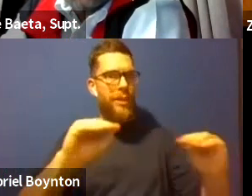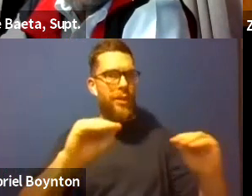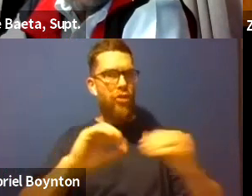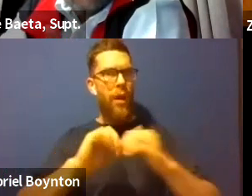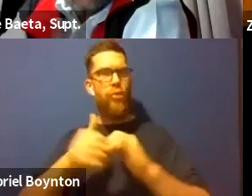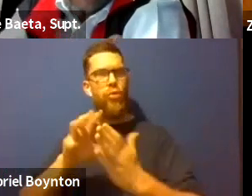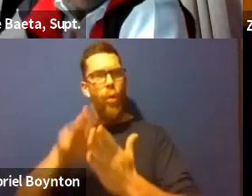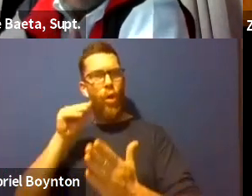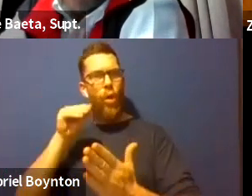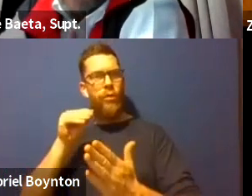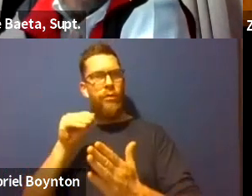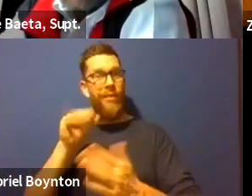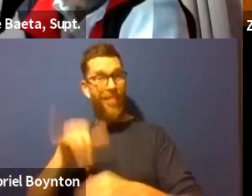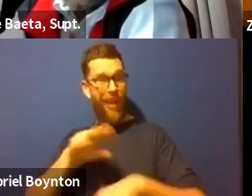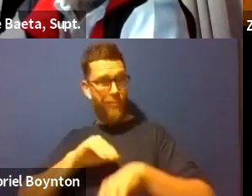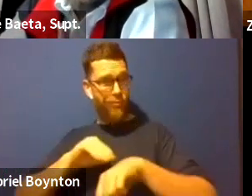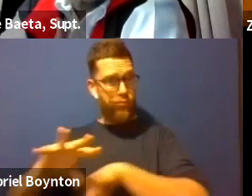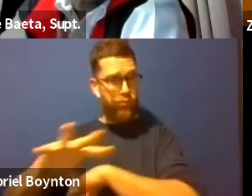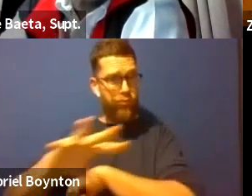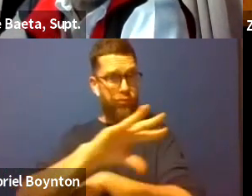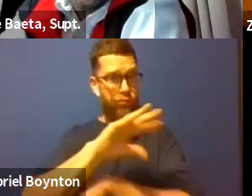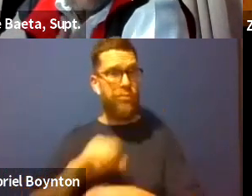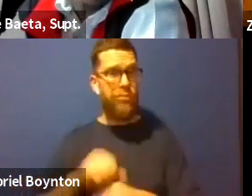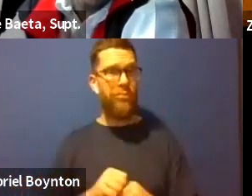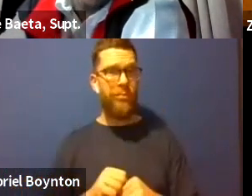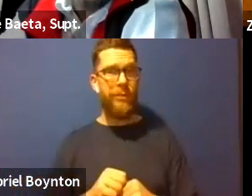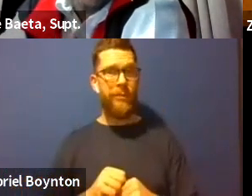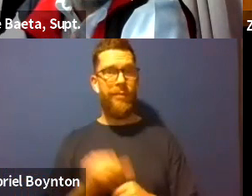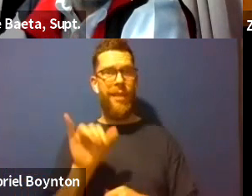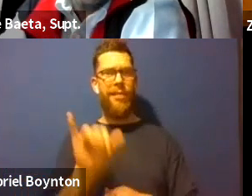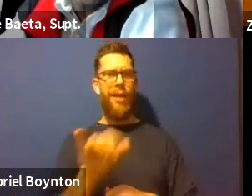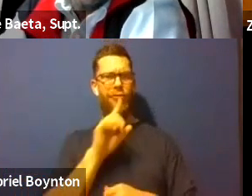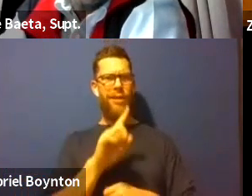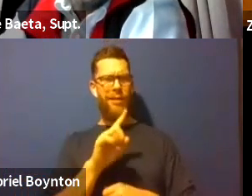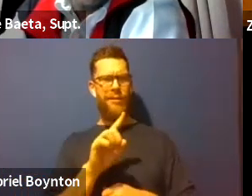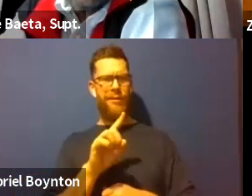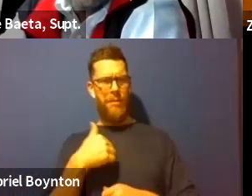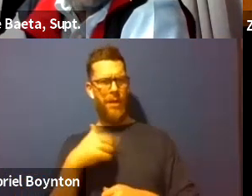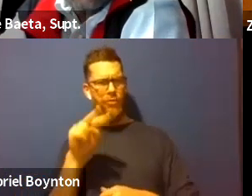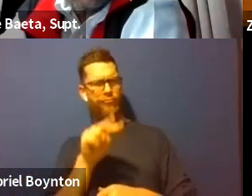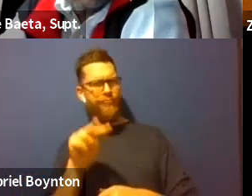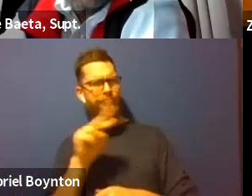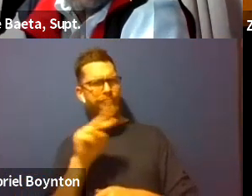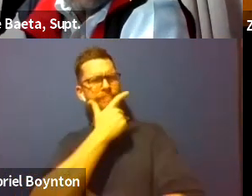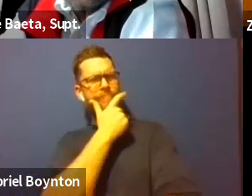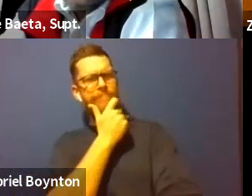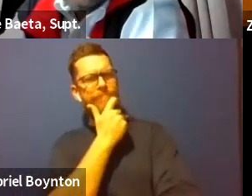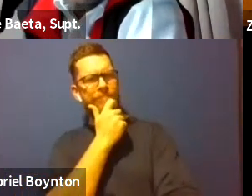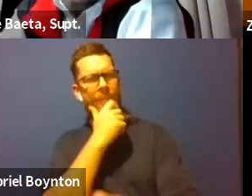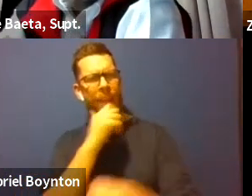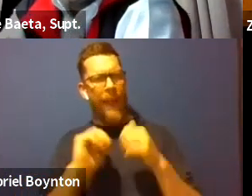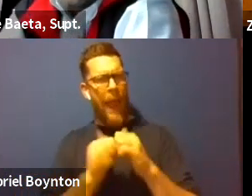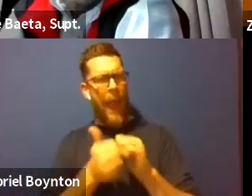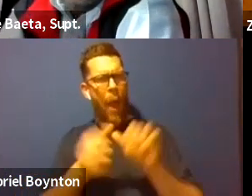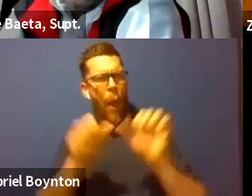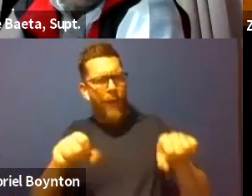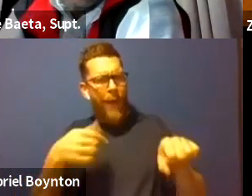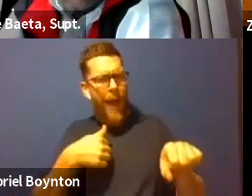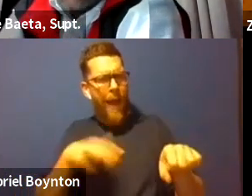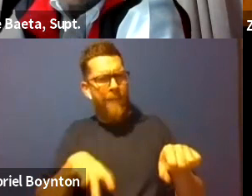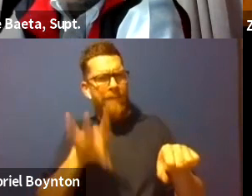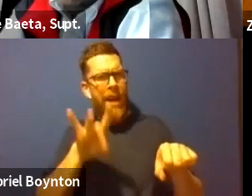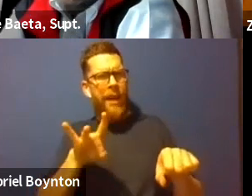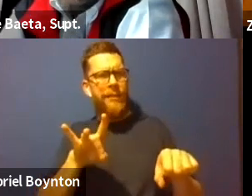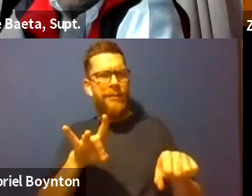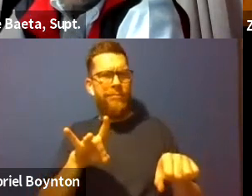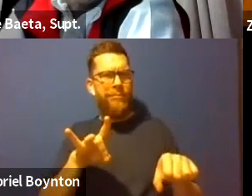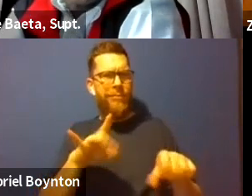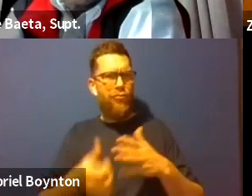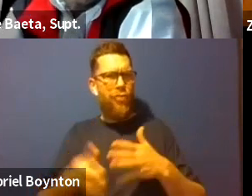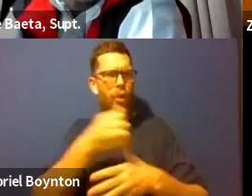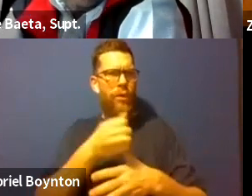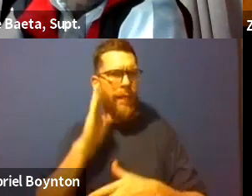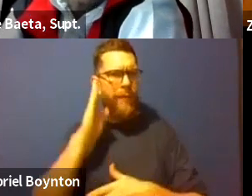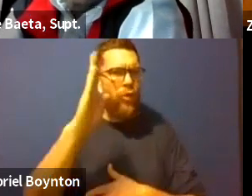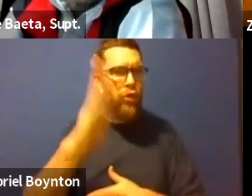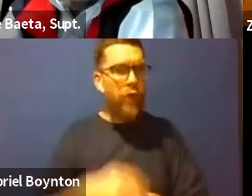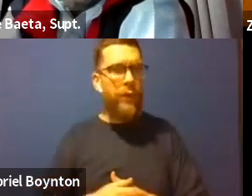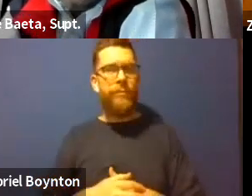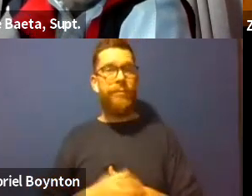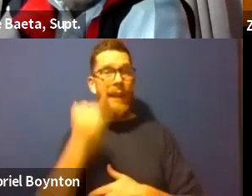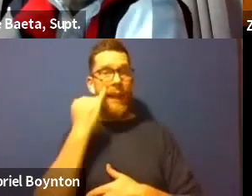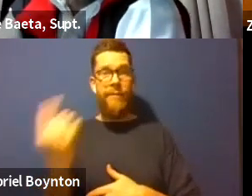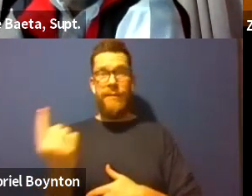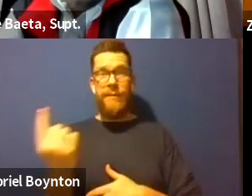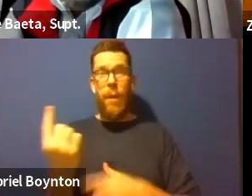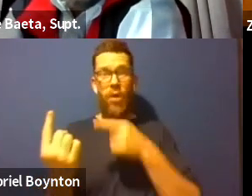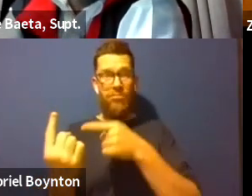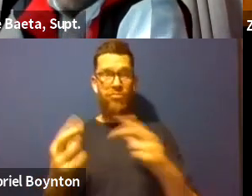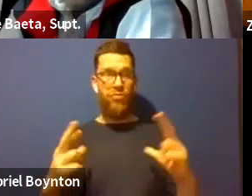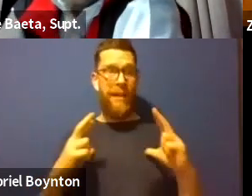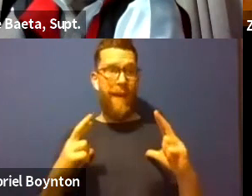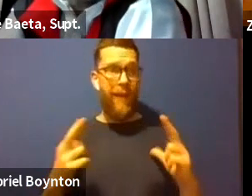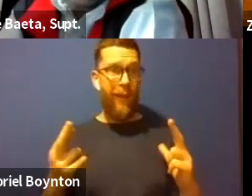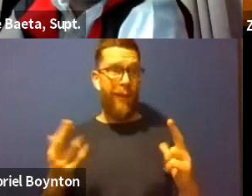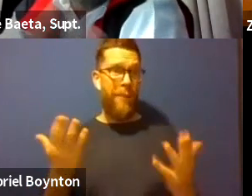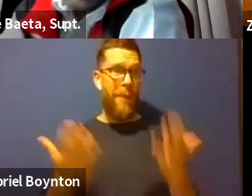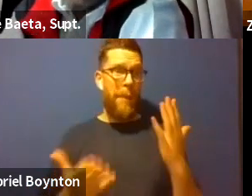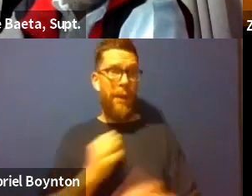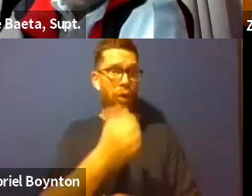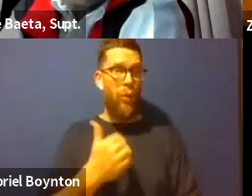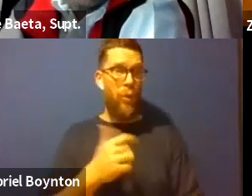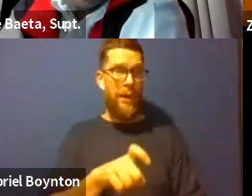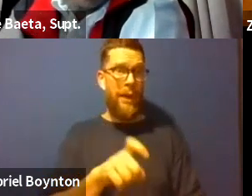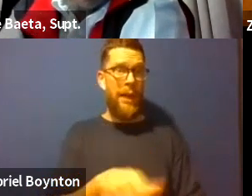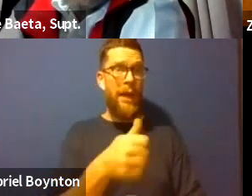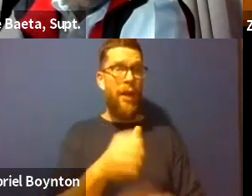Joe Baeta, Supt. : And you know, I, it makes me like really say how can I find a priority of making sure that if there's a retirement in the future. And we have good class sizes and we don't need another teacher. Then I'm going to say Bengal. That's the position I'm going for.